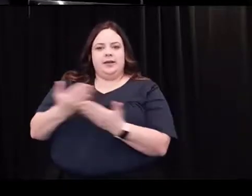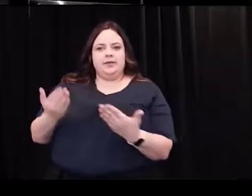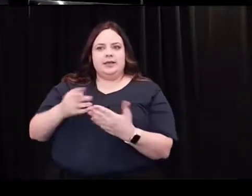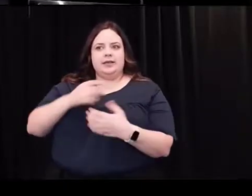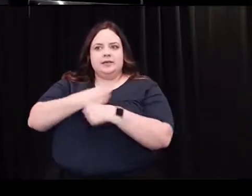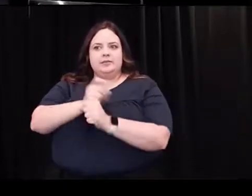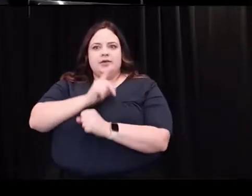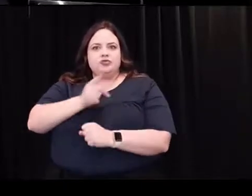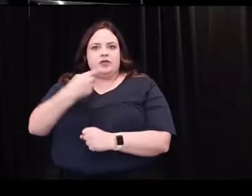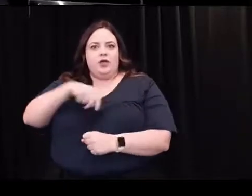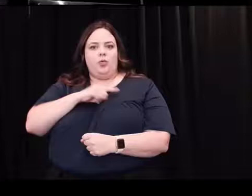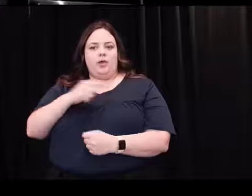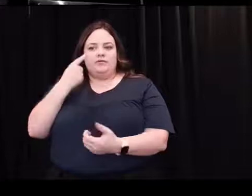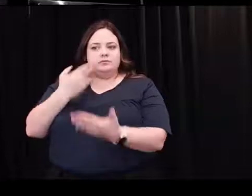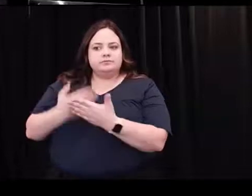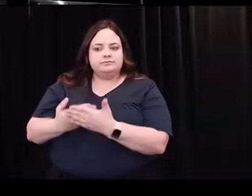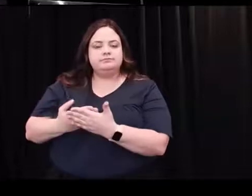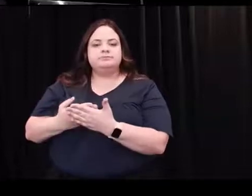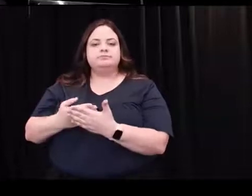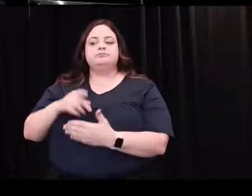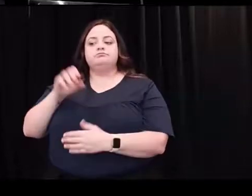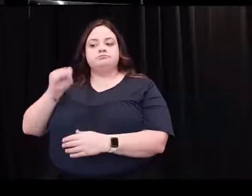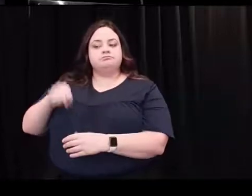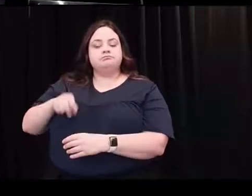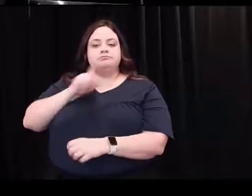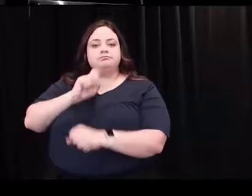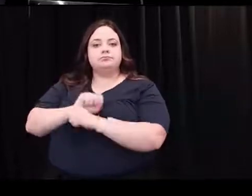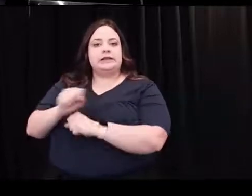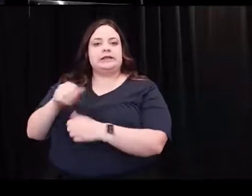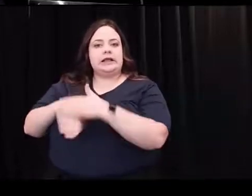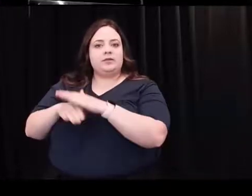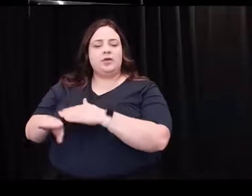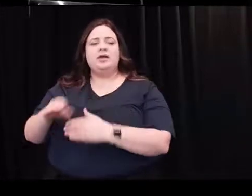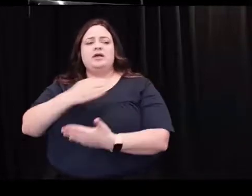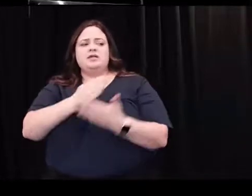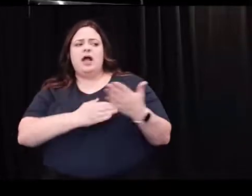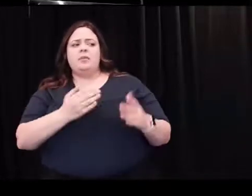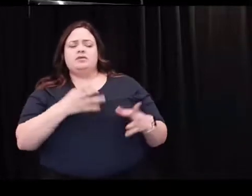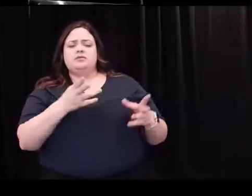we've verified that it's accessible. Some of that is automatic testing, but there are things that